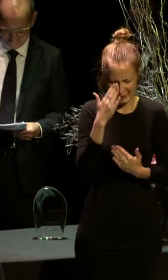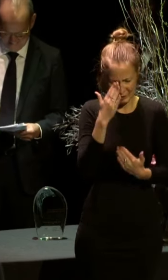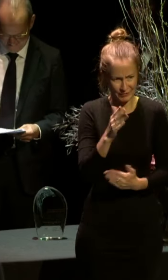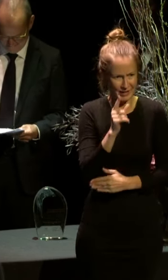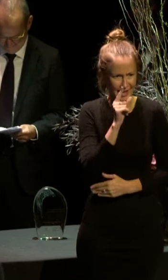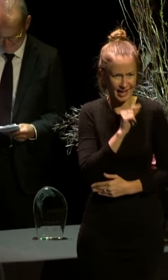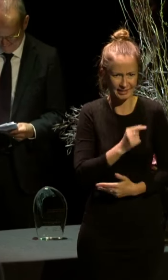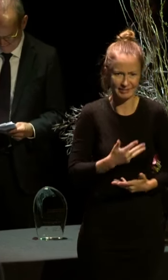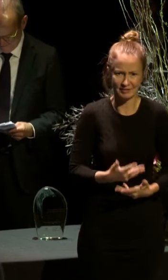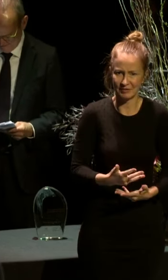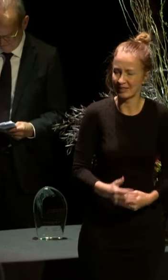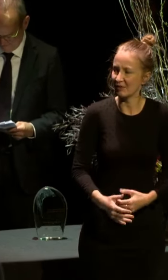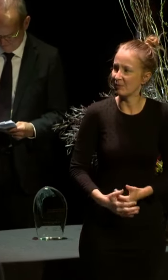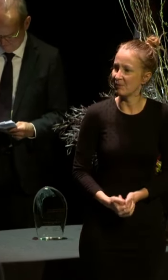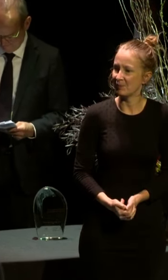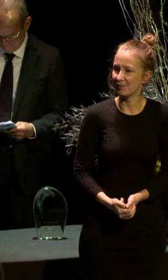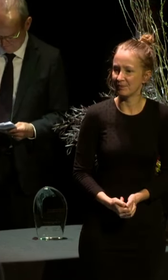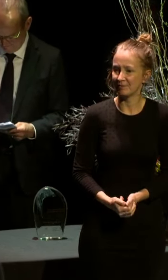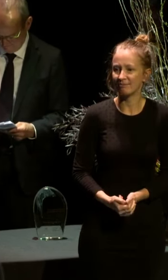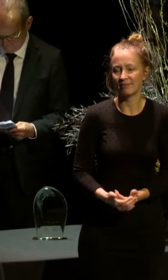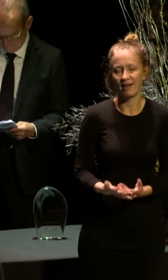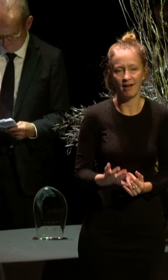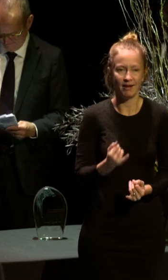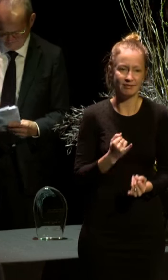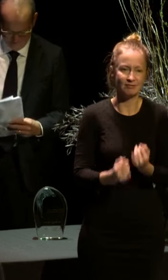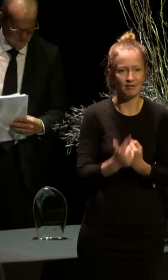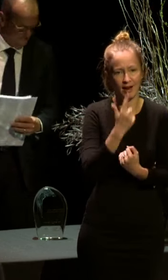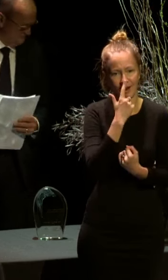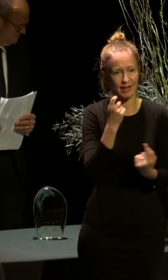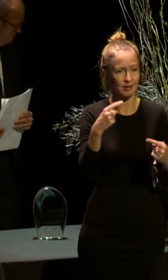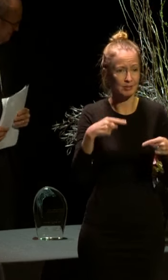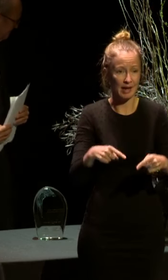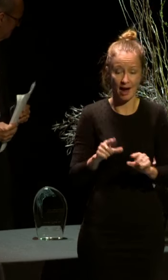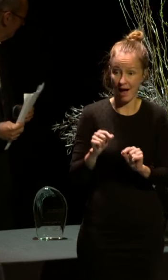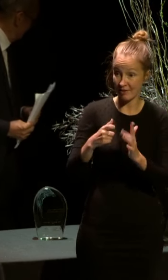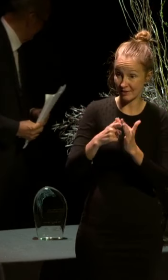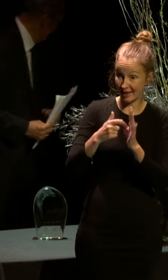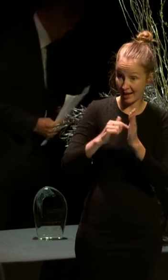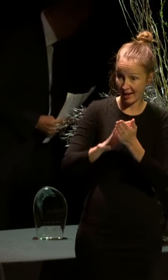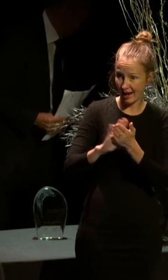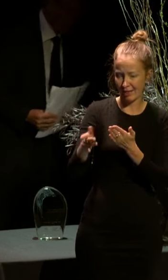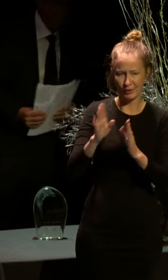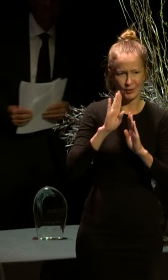I'm very humbled to be here. I mean, following Kath - what a champ. Thank you so much.